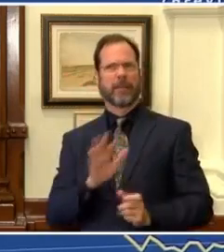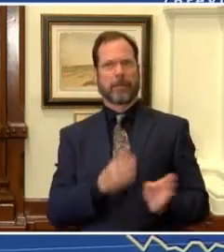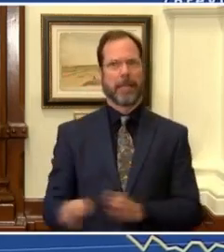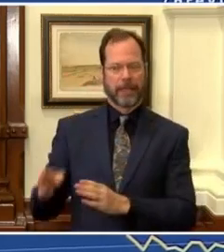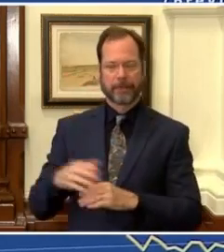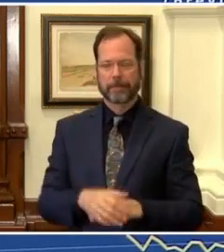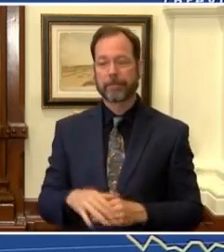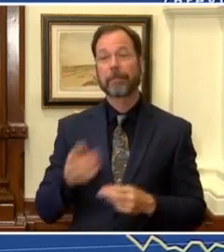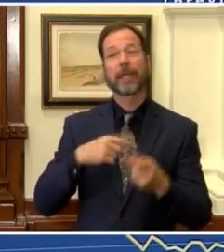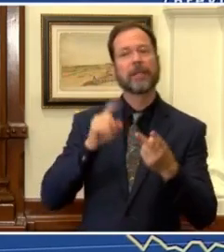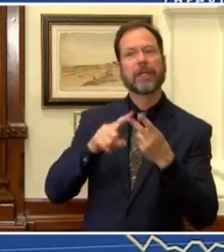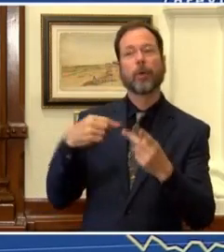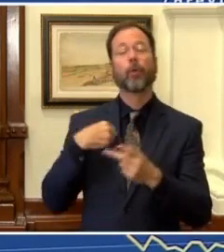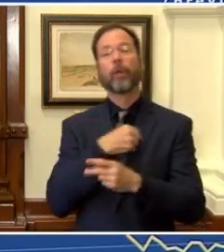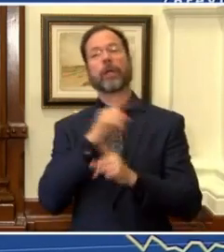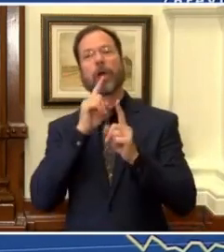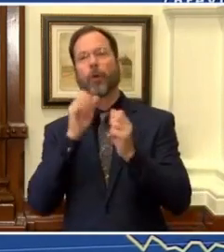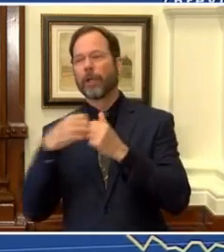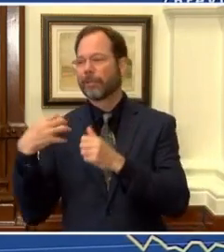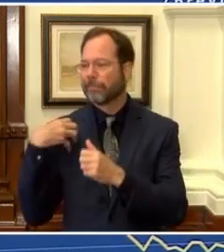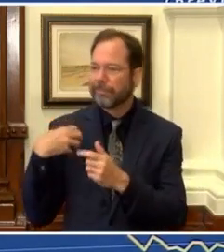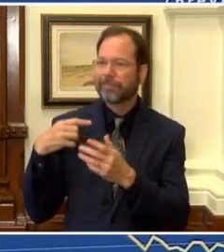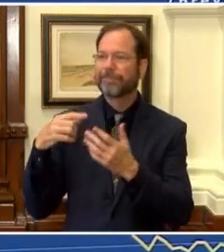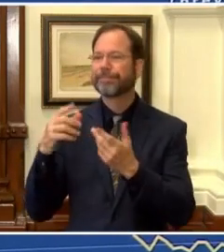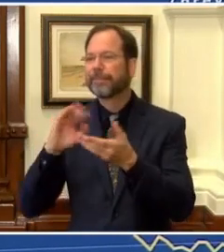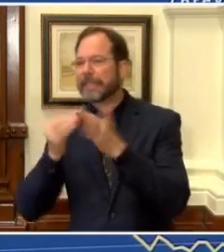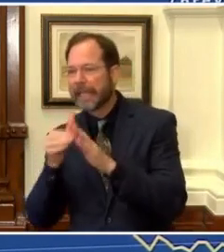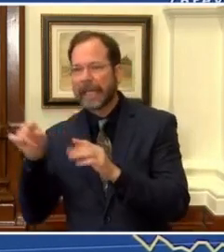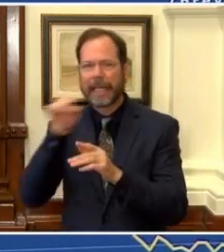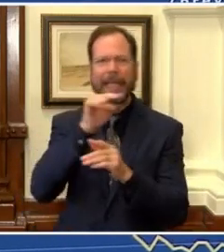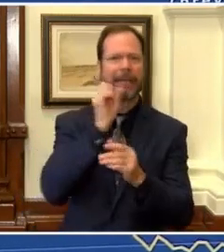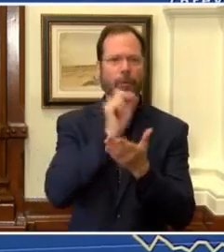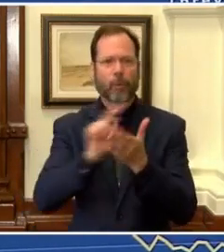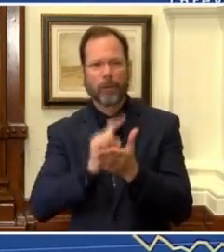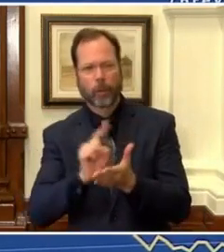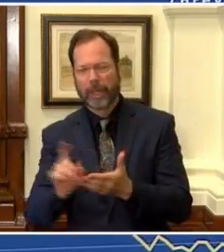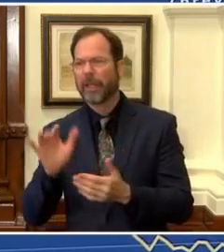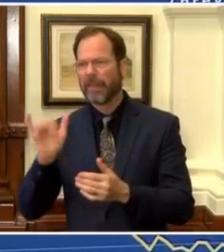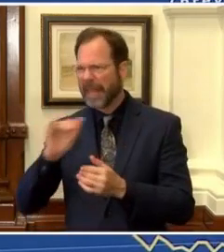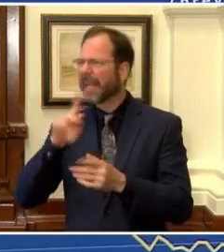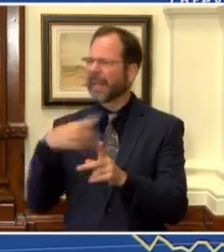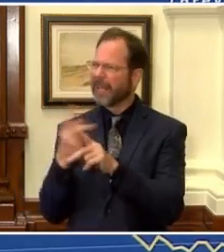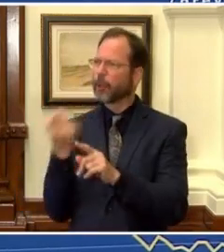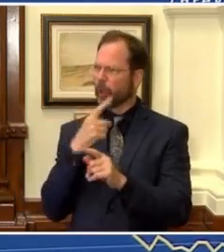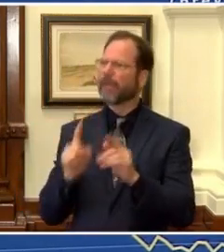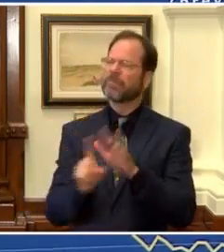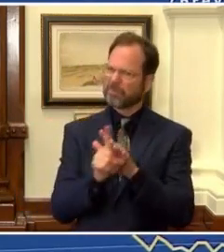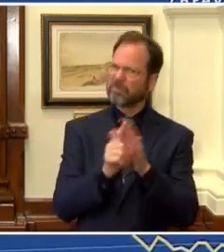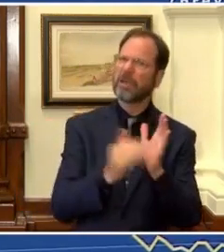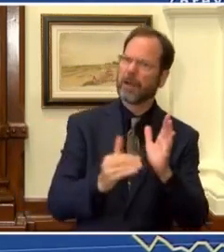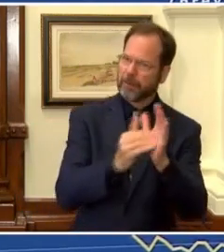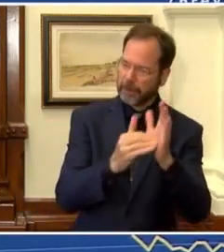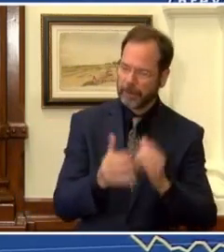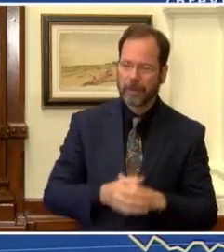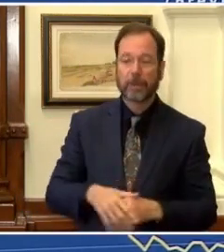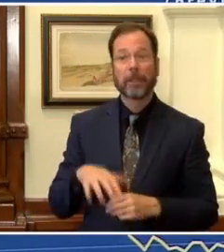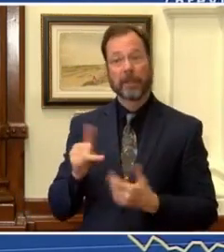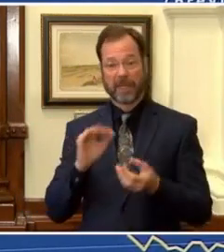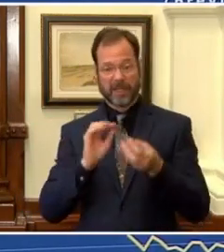OFFICIALS. SECOND, WE SPEAK TO LOCAL OFFICIALS TYPICALLY ON A WEEKLY BASIS.